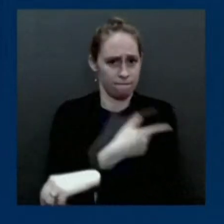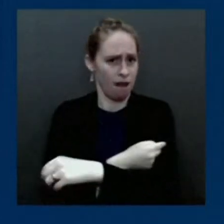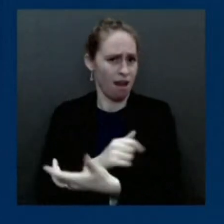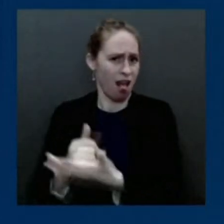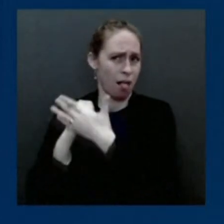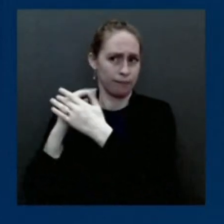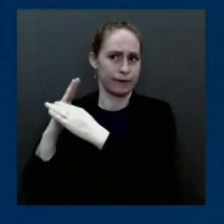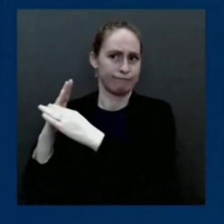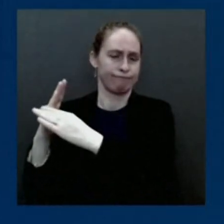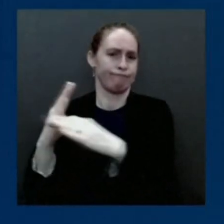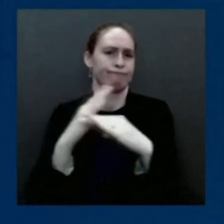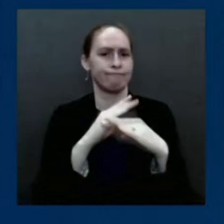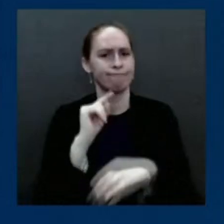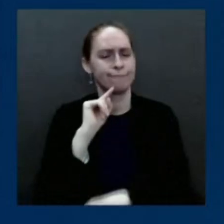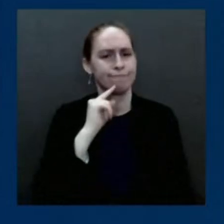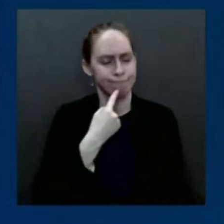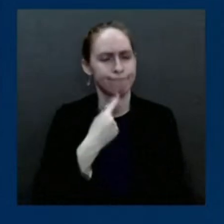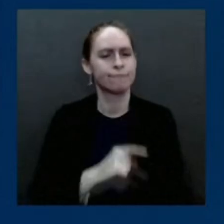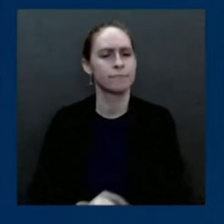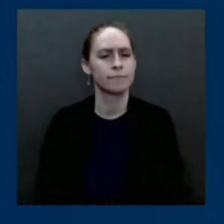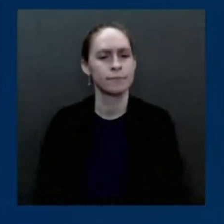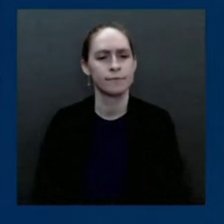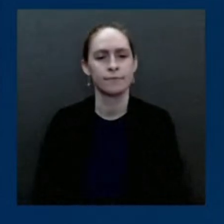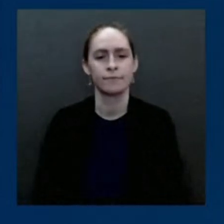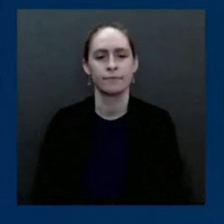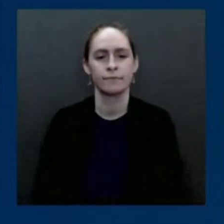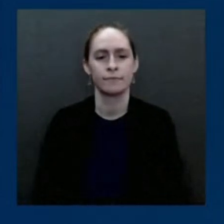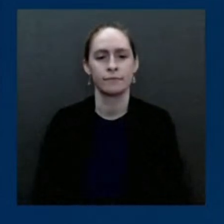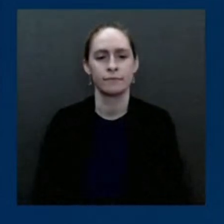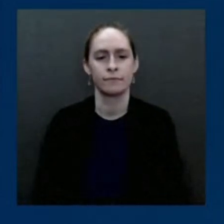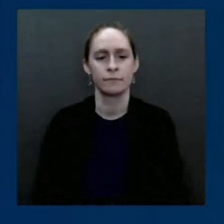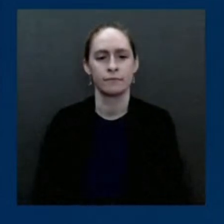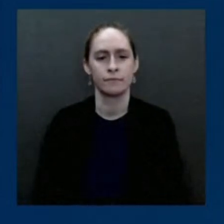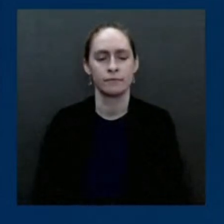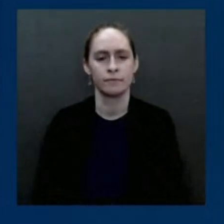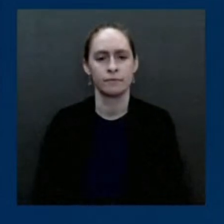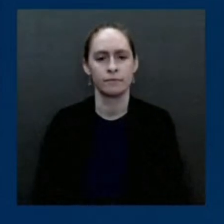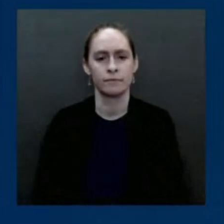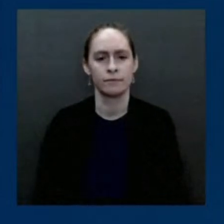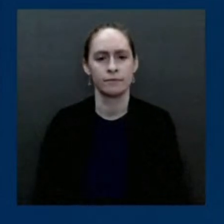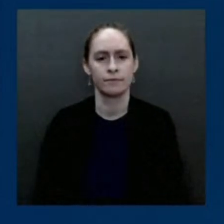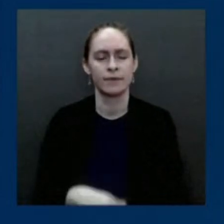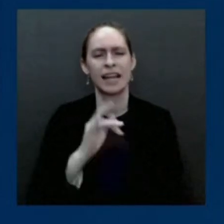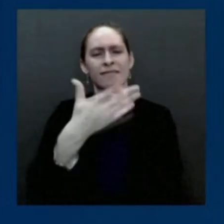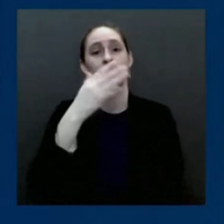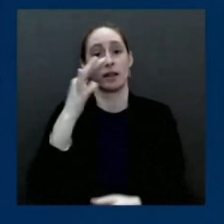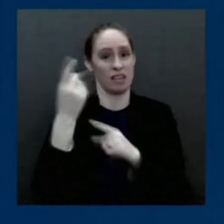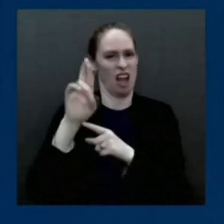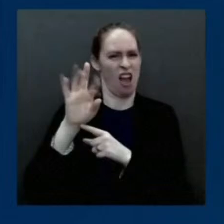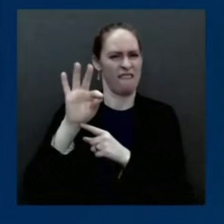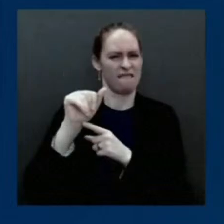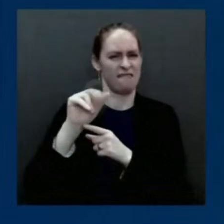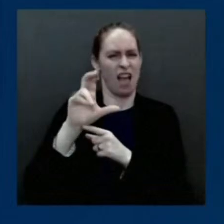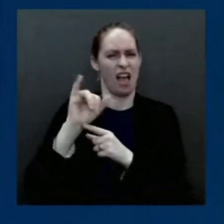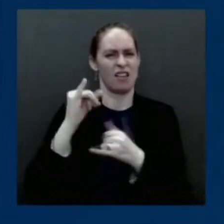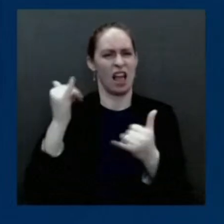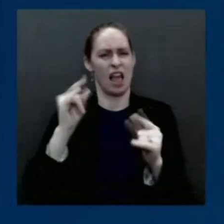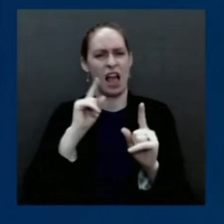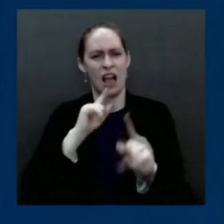DR. FAUCI. YES.